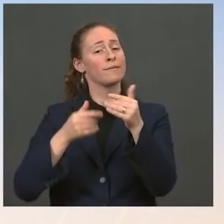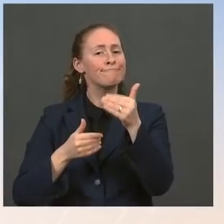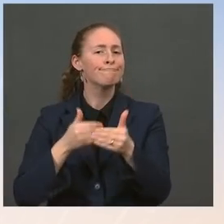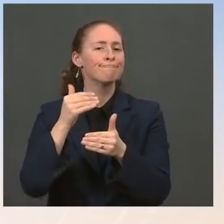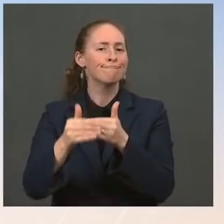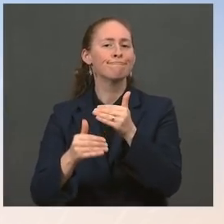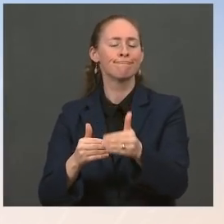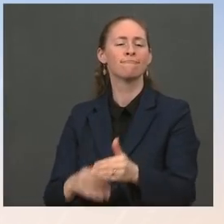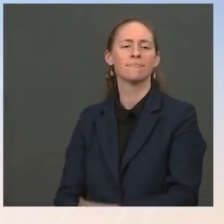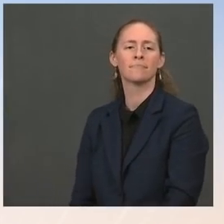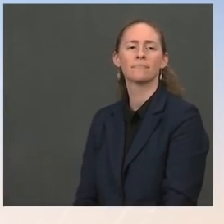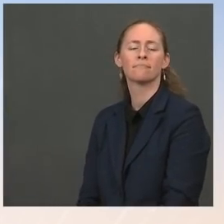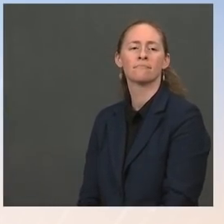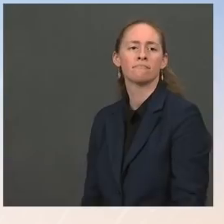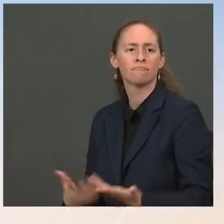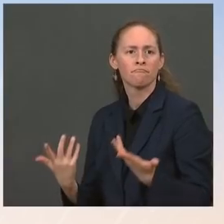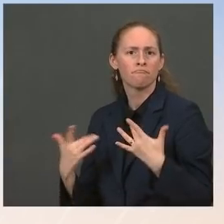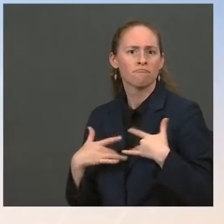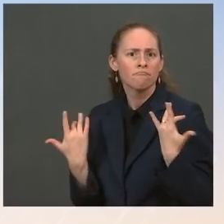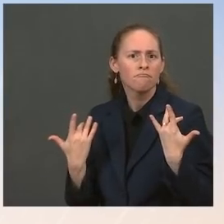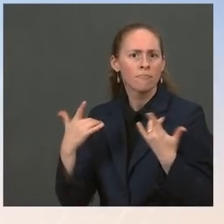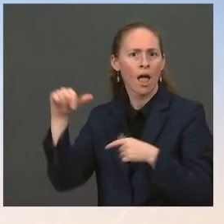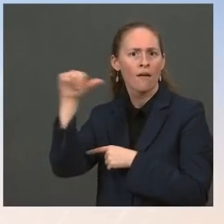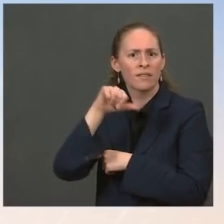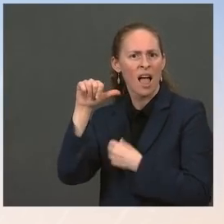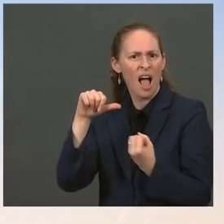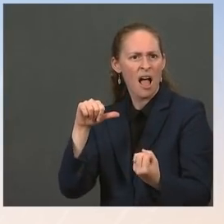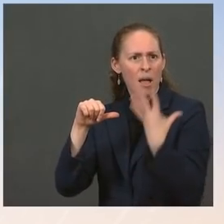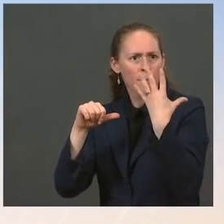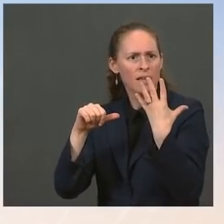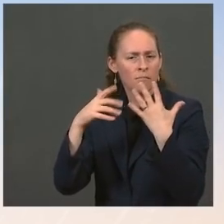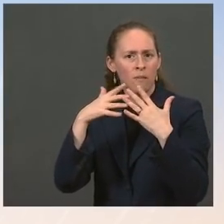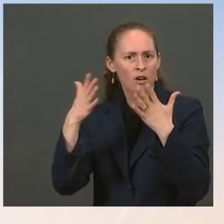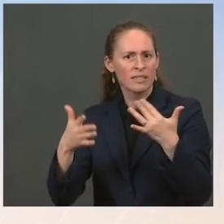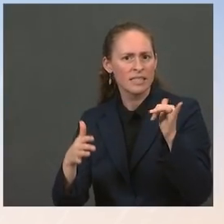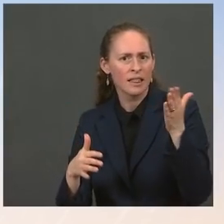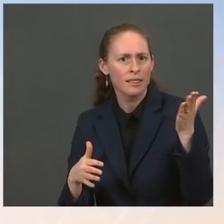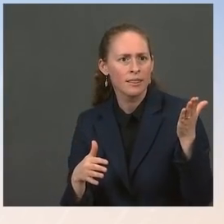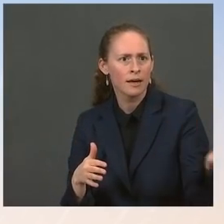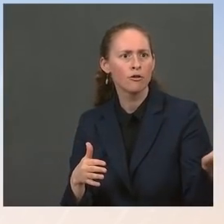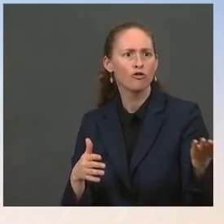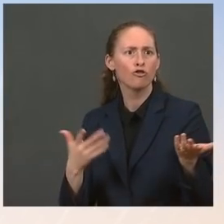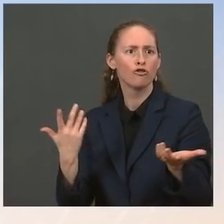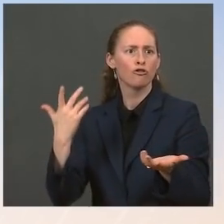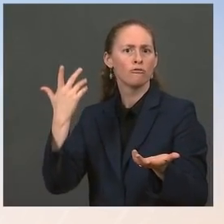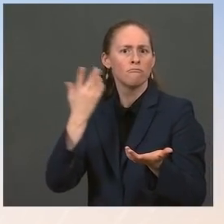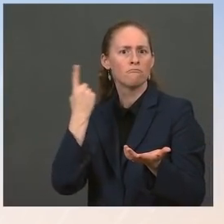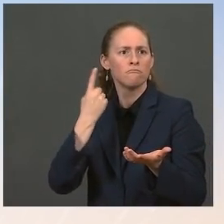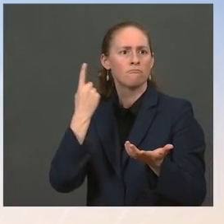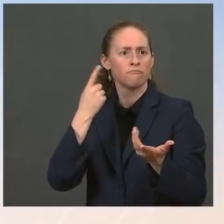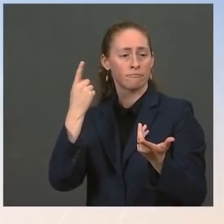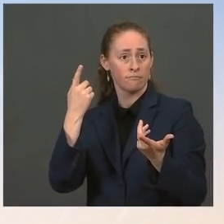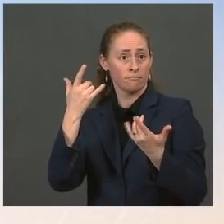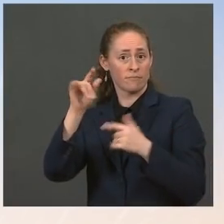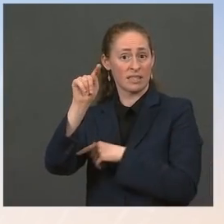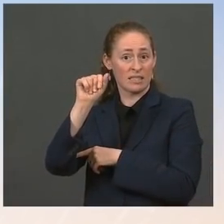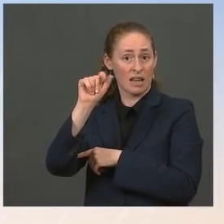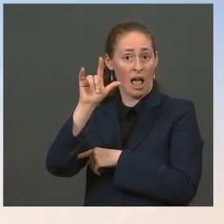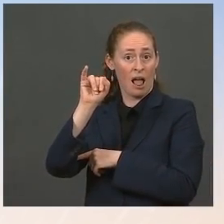and how many Americans are still there? And is the -- do you -- does the President feel the Taliban is cooperating still with efforts to get those remaining Americans out?